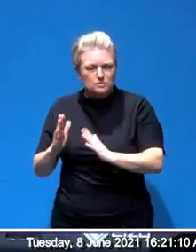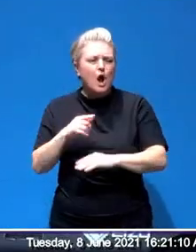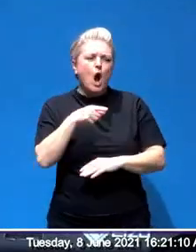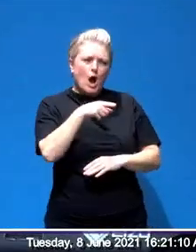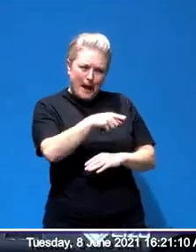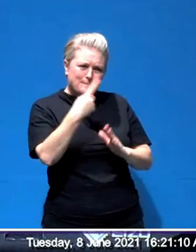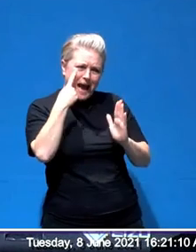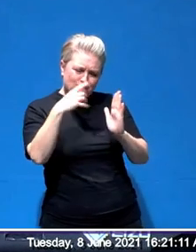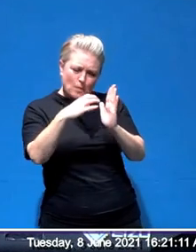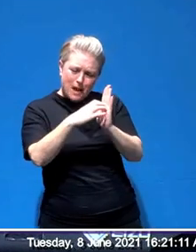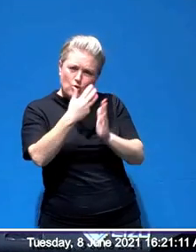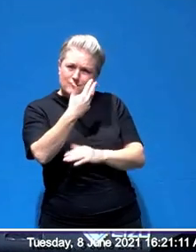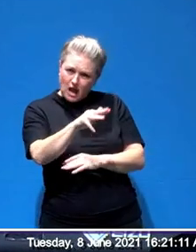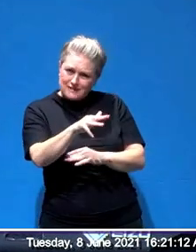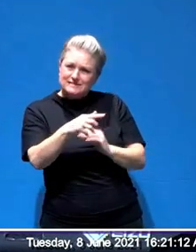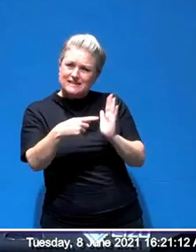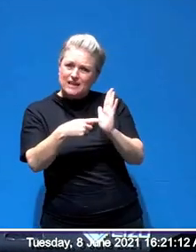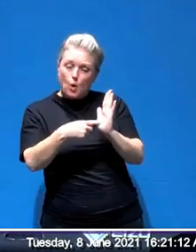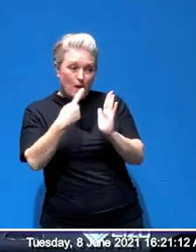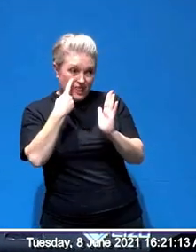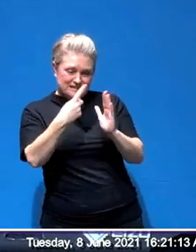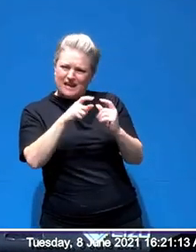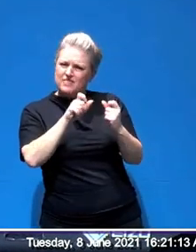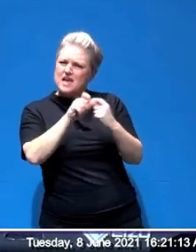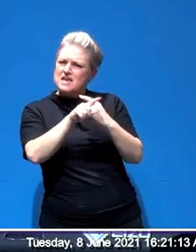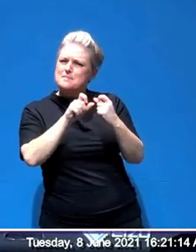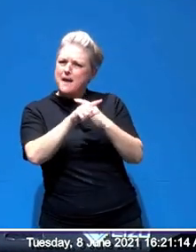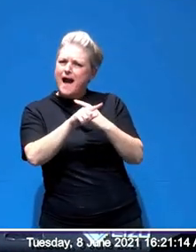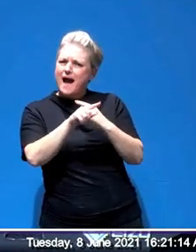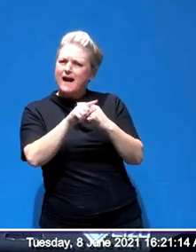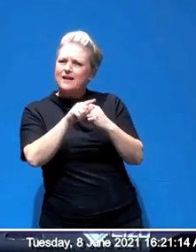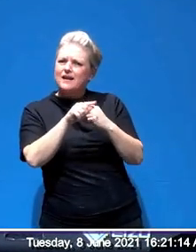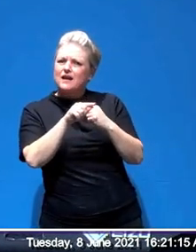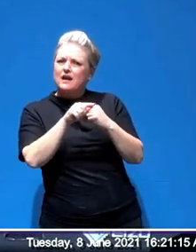generic email associated with the name of the residence or the name of the